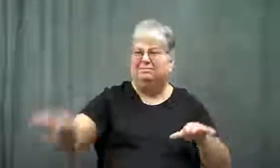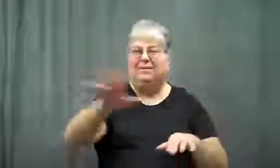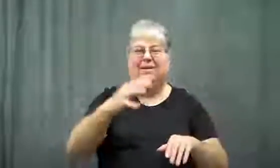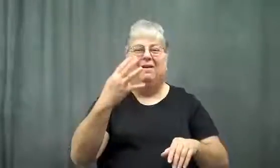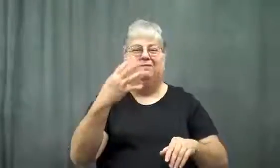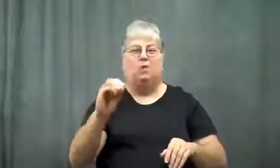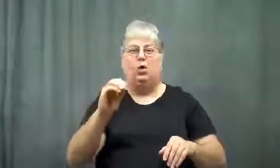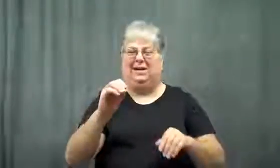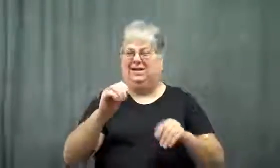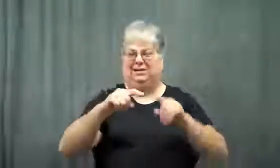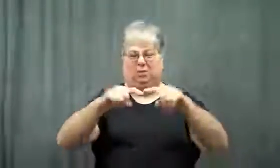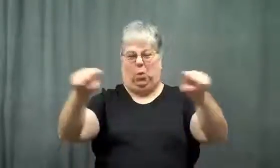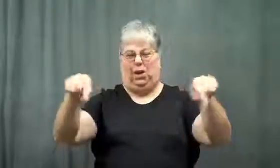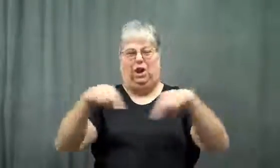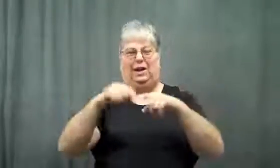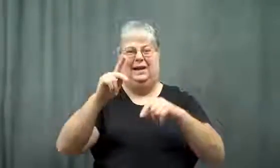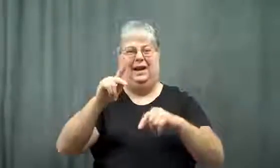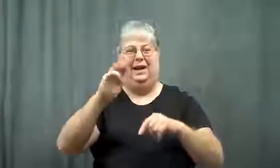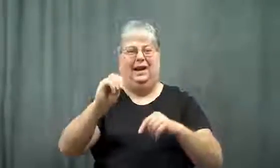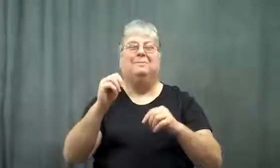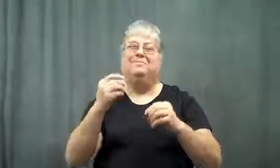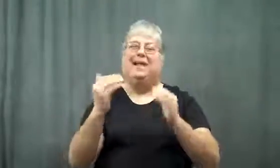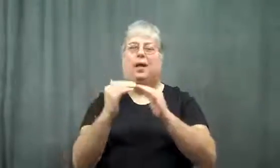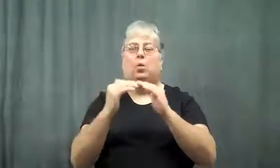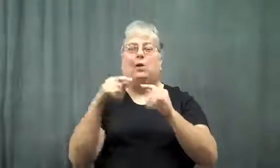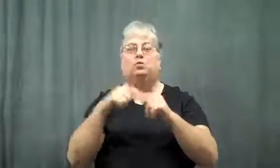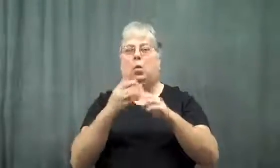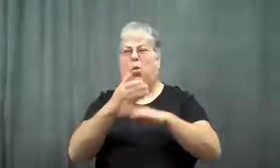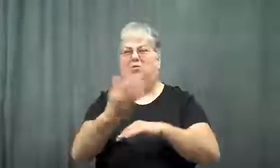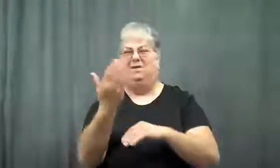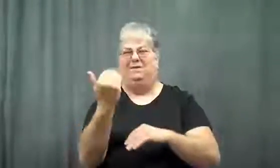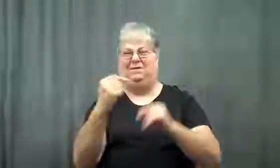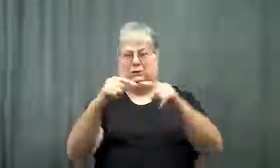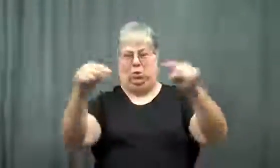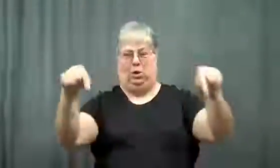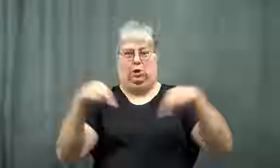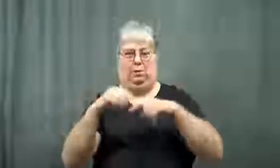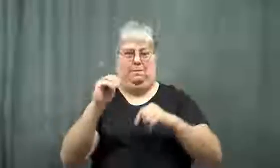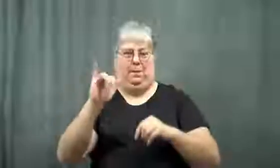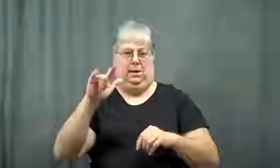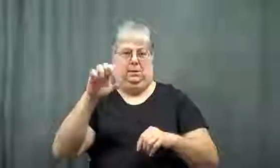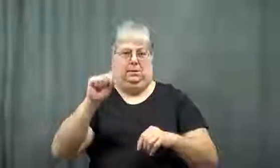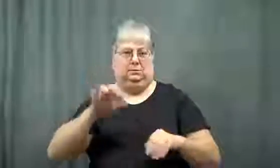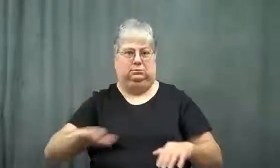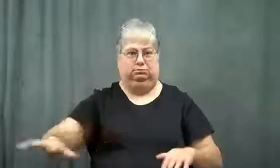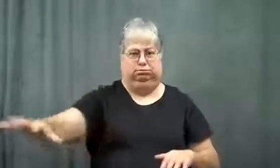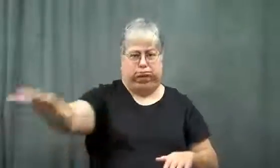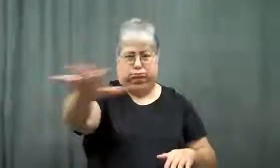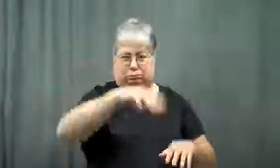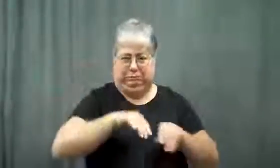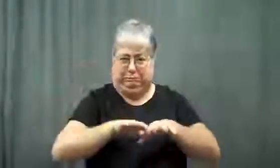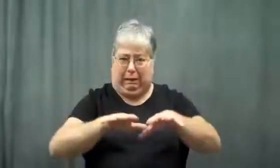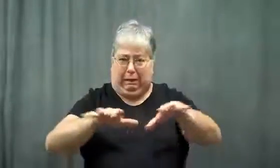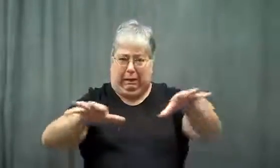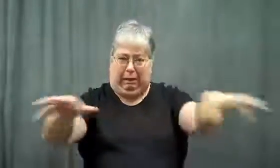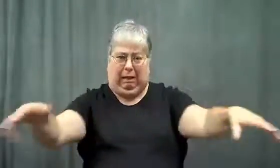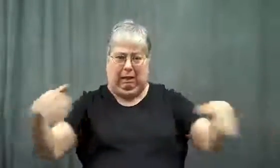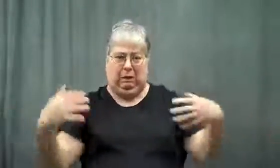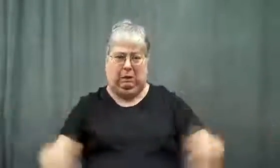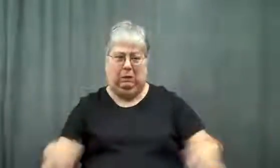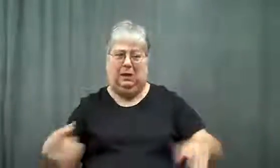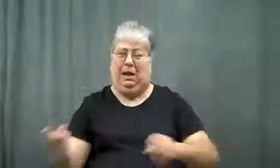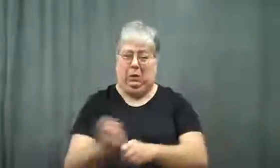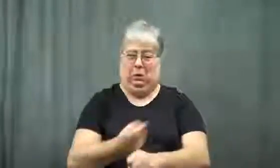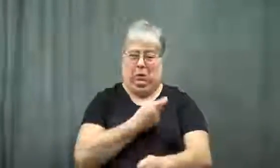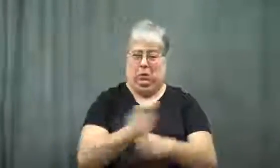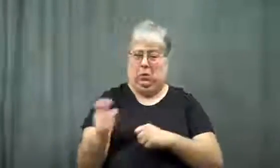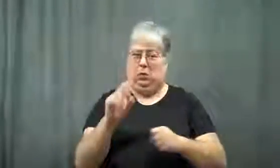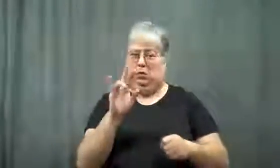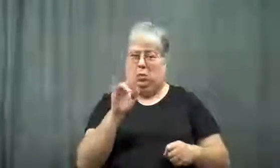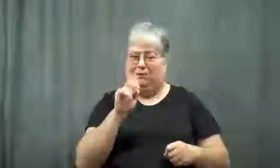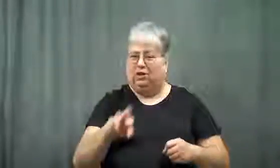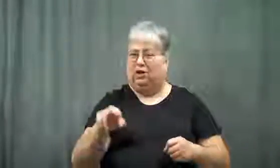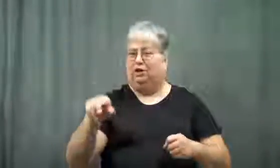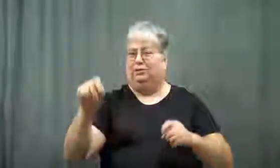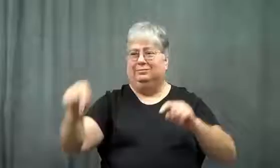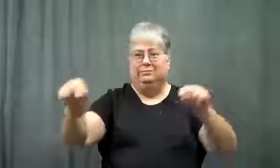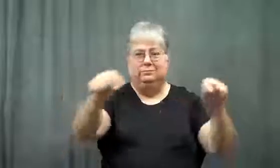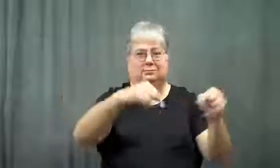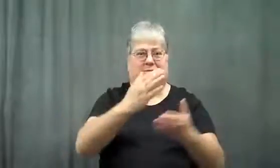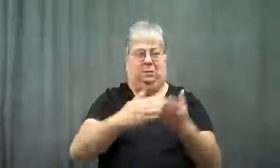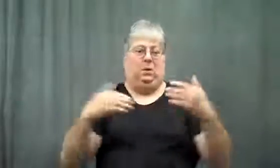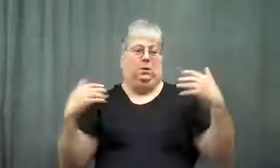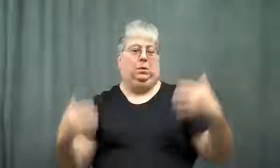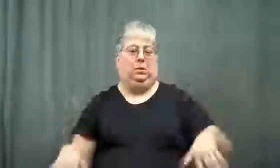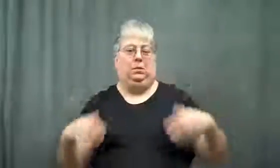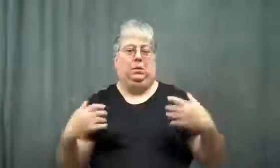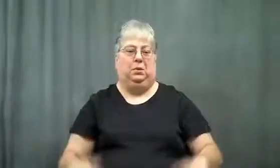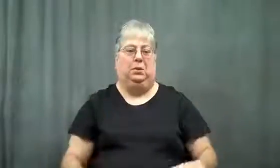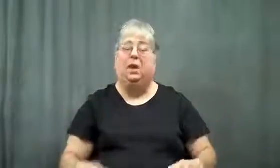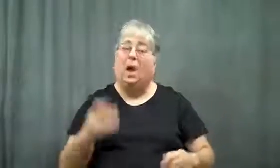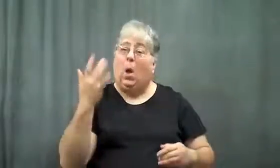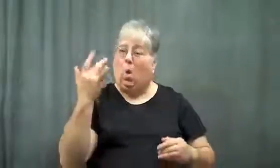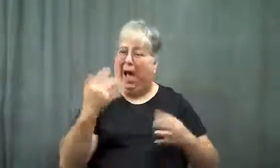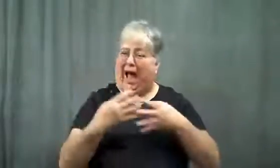It spread over 40 square kilometers (15 square miles) and destroyed some rivers.